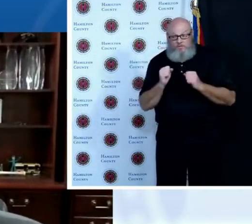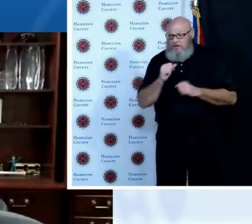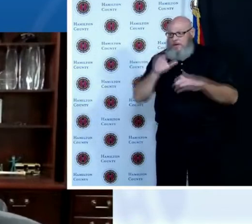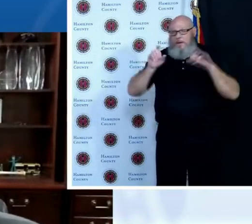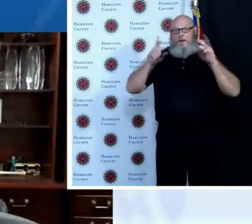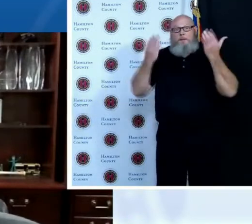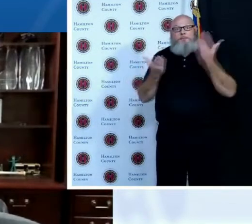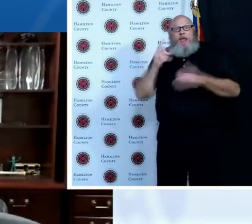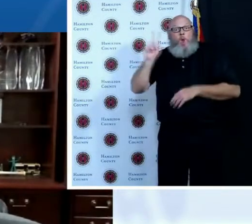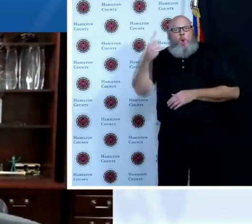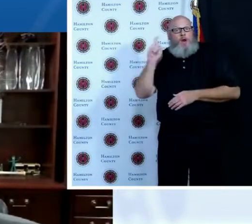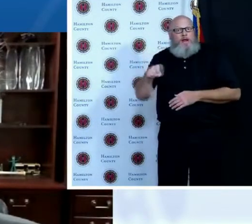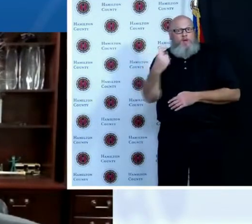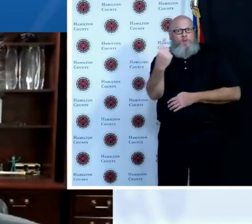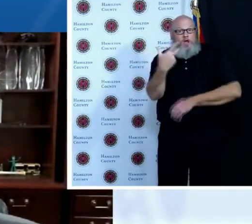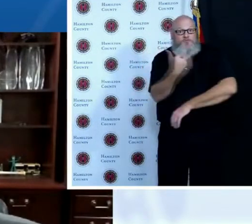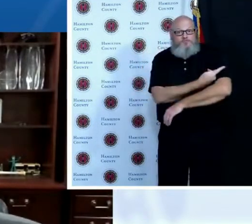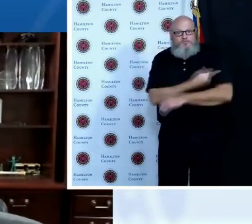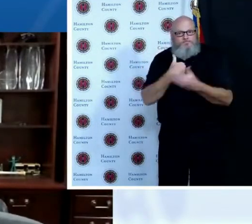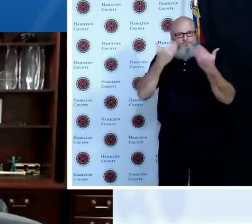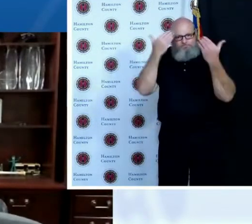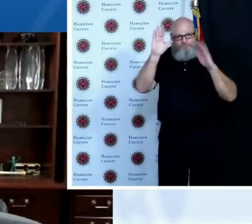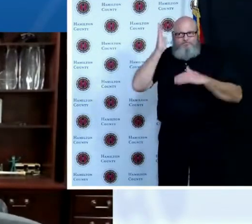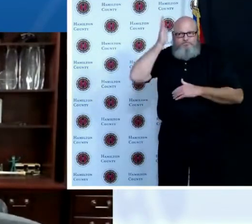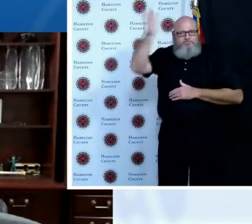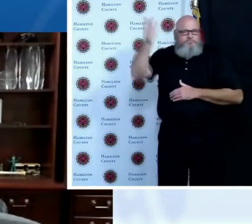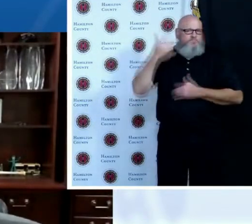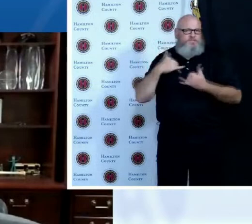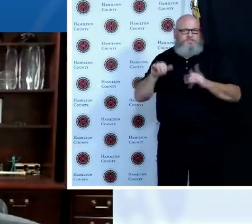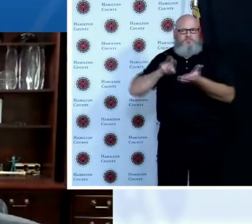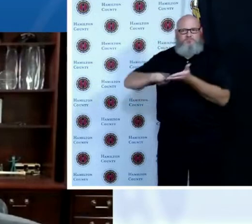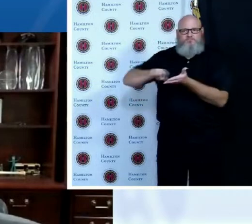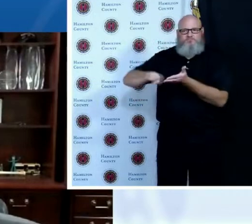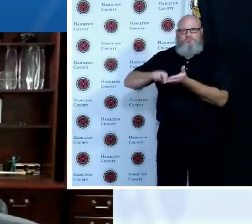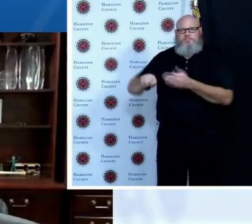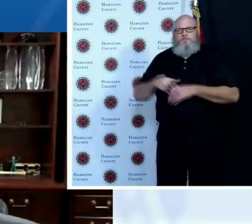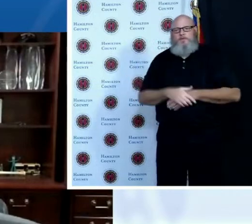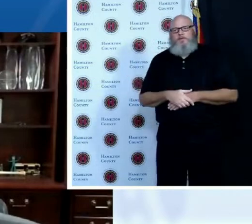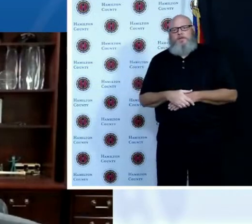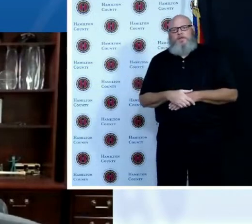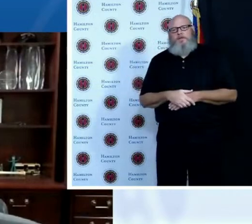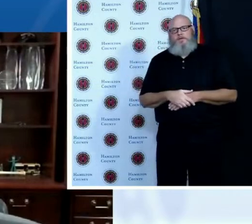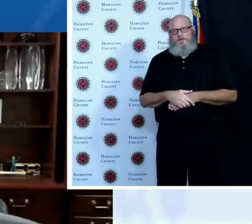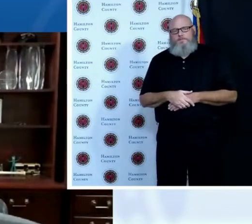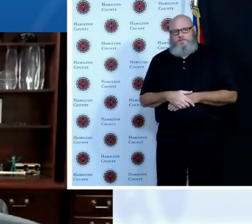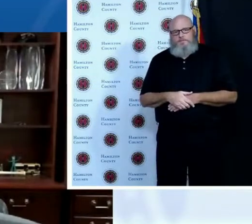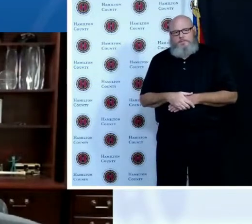really exciting that we are are at the point where we're really really talking about rolling out the